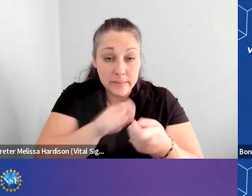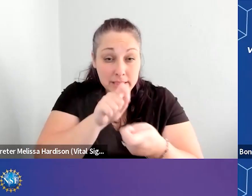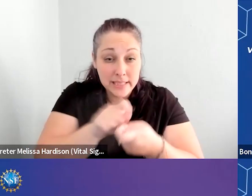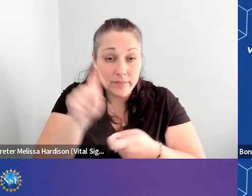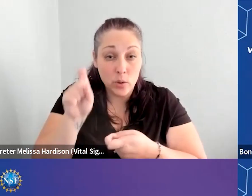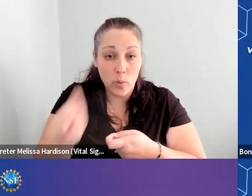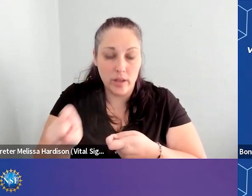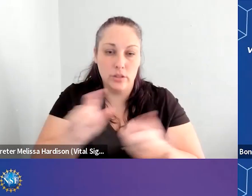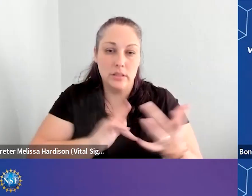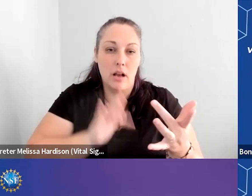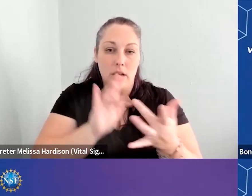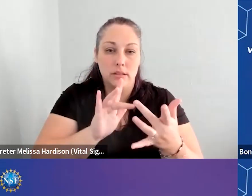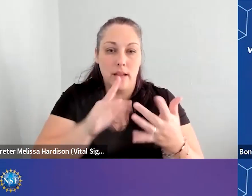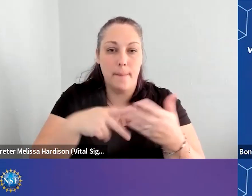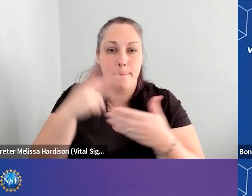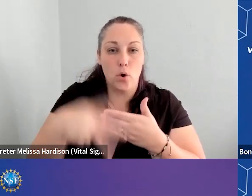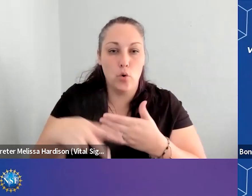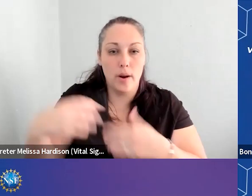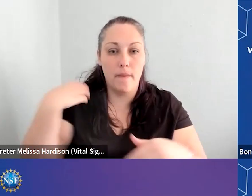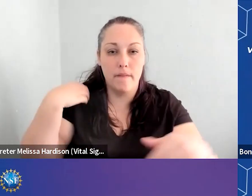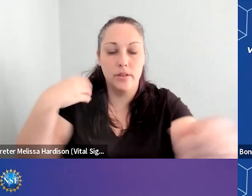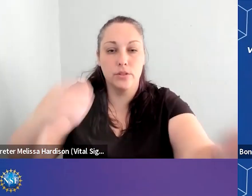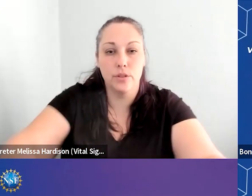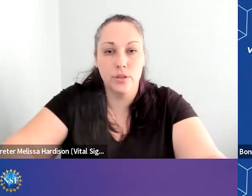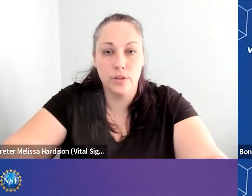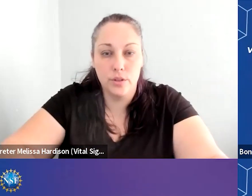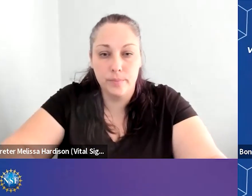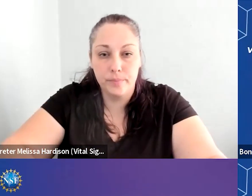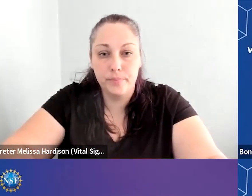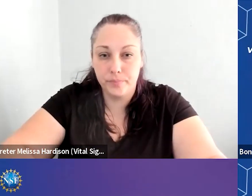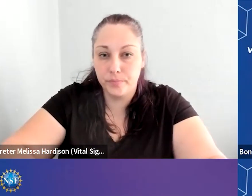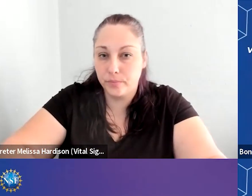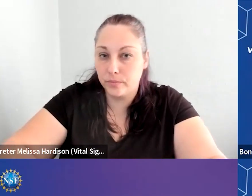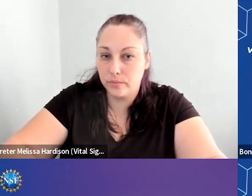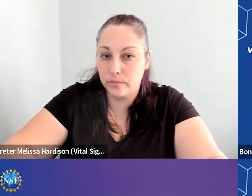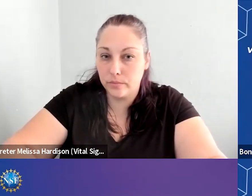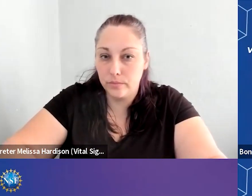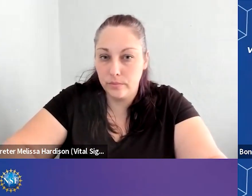Beth Strausser: Great. Bonnie Green: I would add to that, there is a listserv for our Directorate,